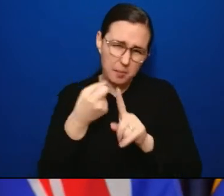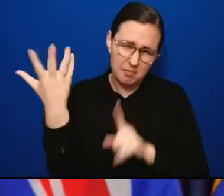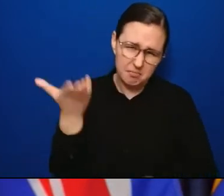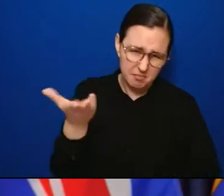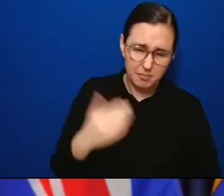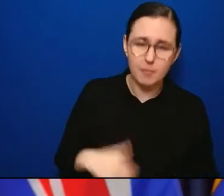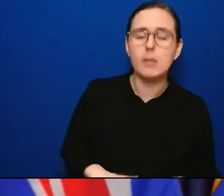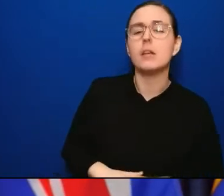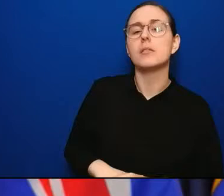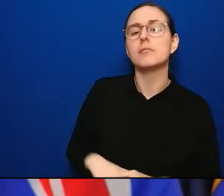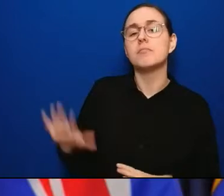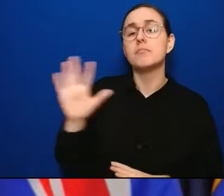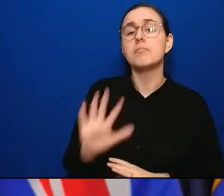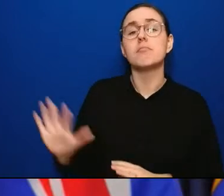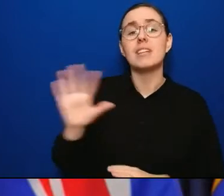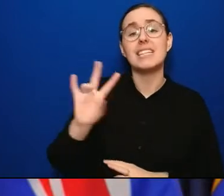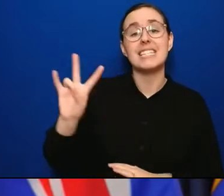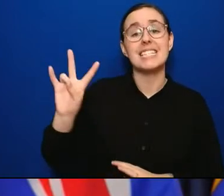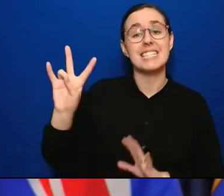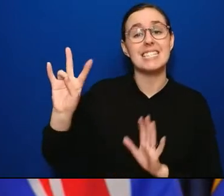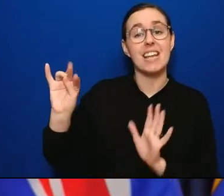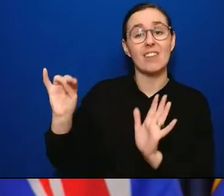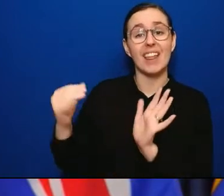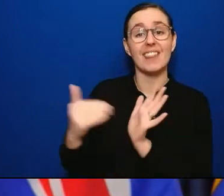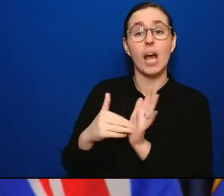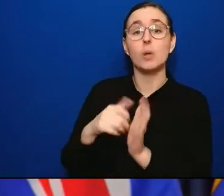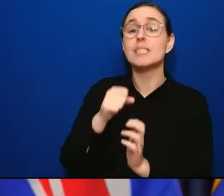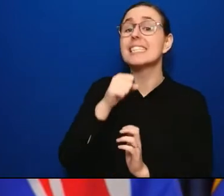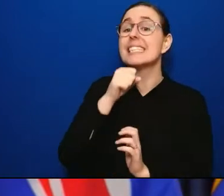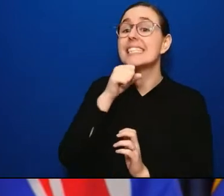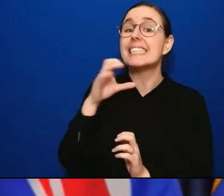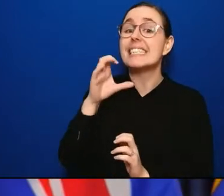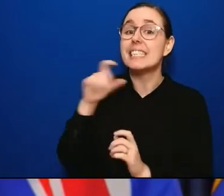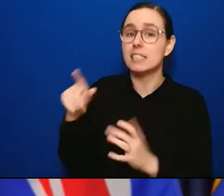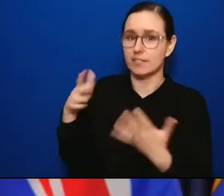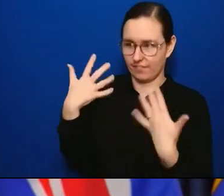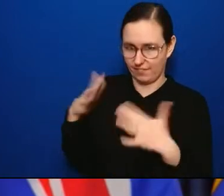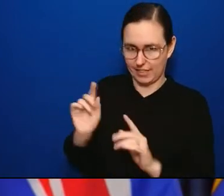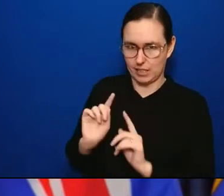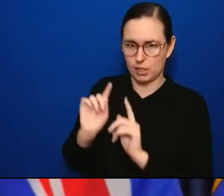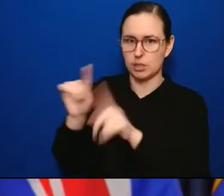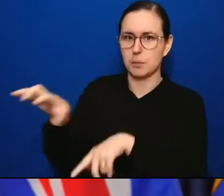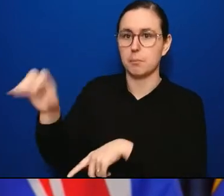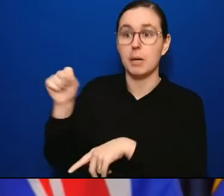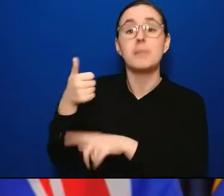Okay about 70,000. Seniors more